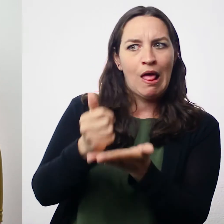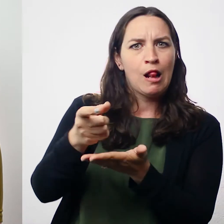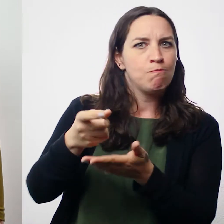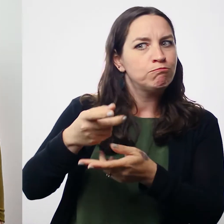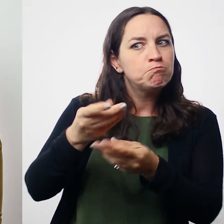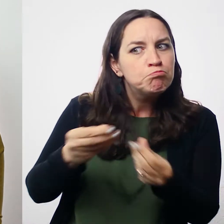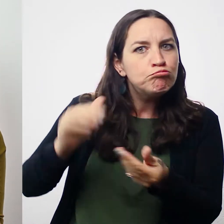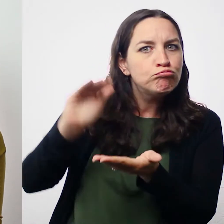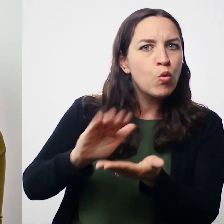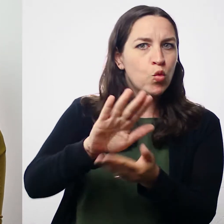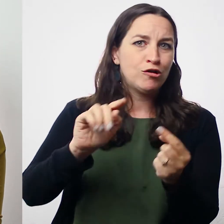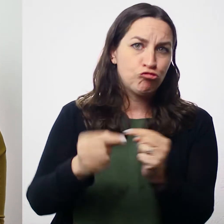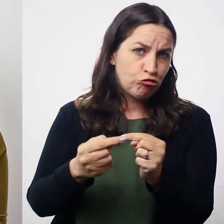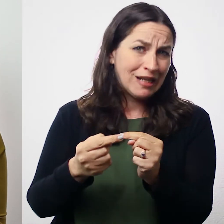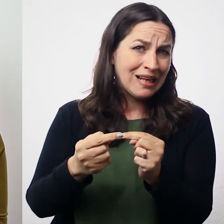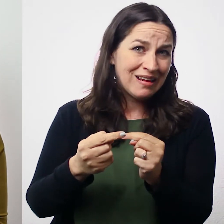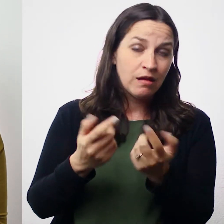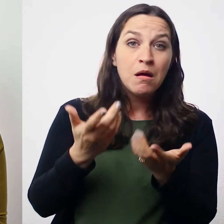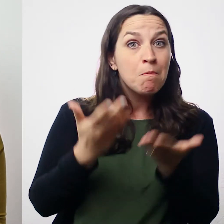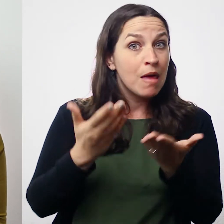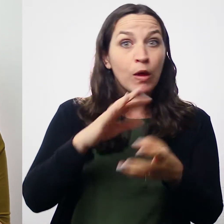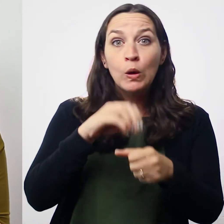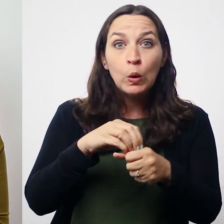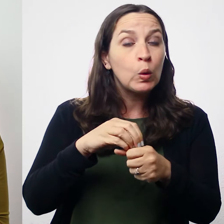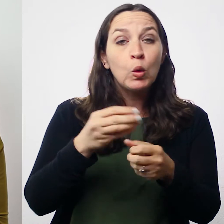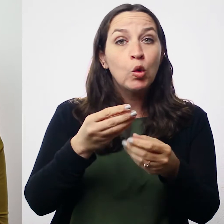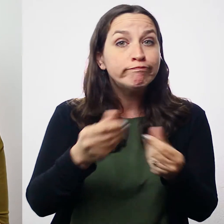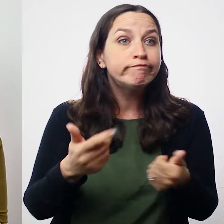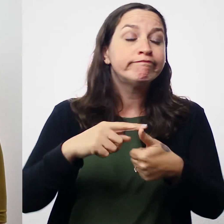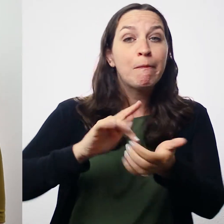really good route for you to take care of that injury. And it might be an approach of stretches.